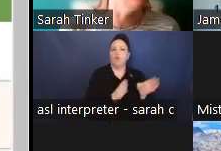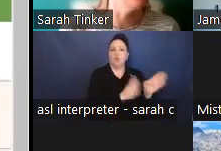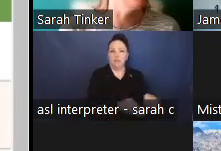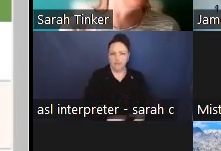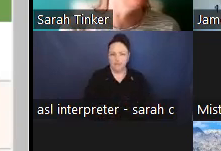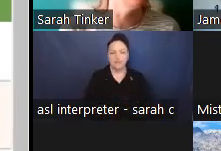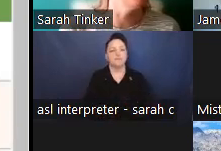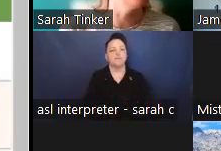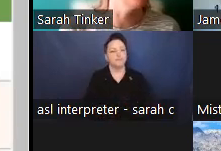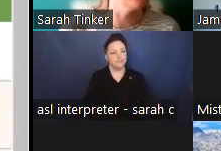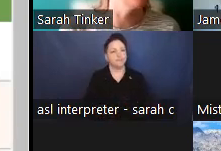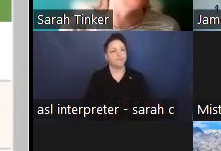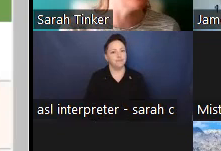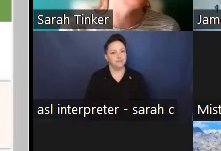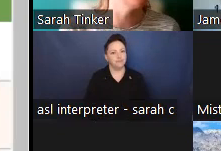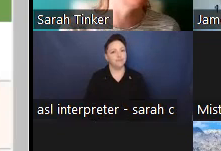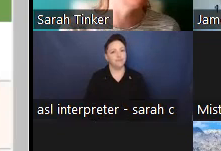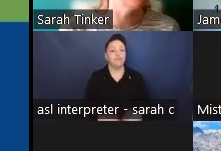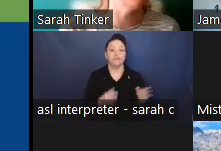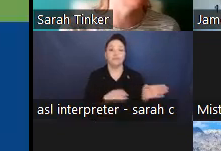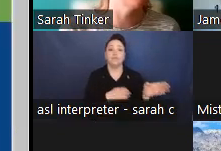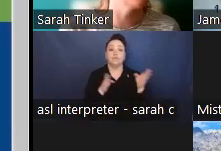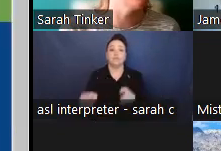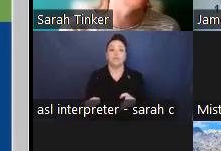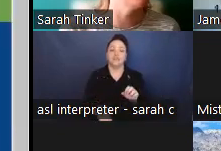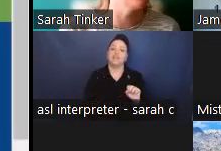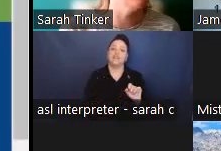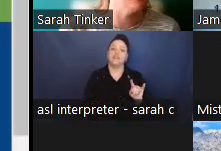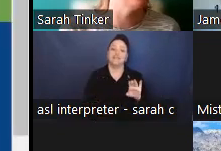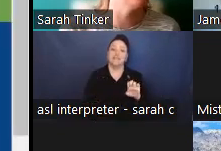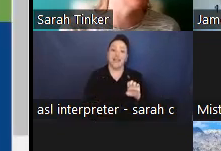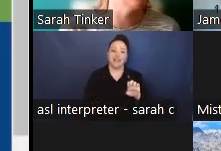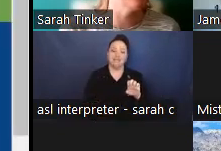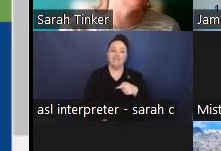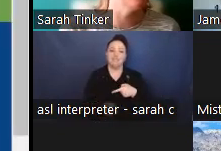Over here when you say site in Spanish when you click on that it will take you